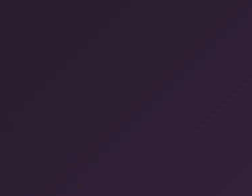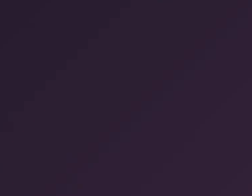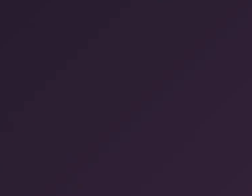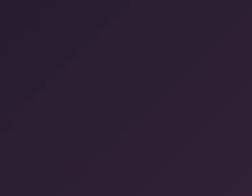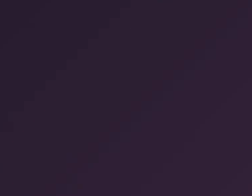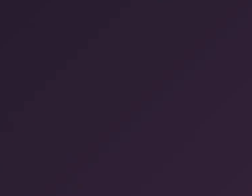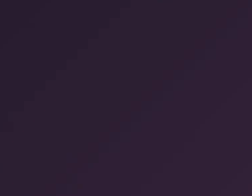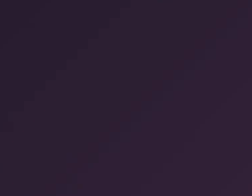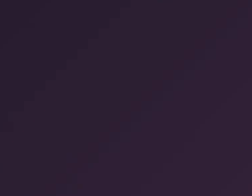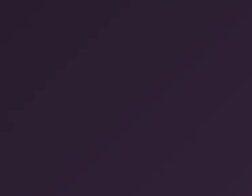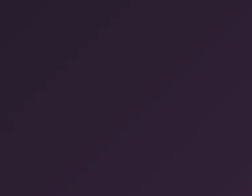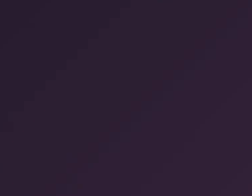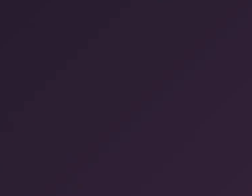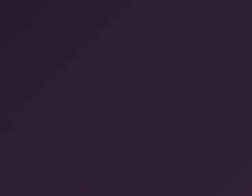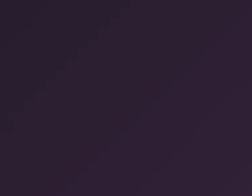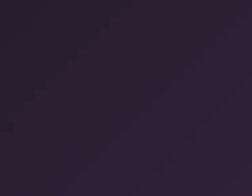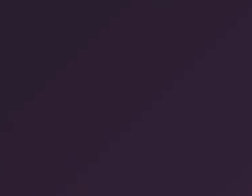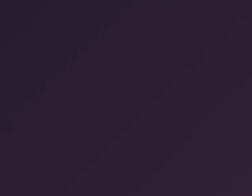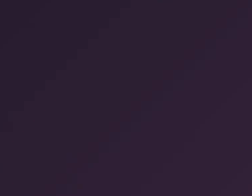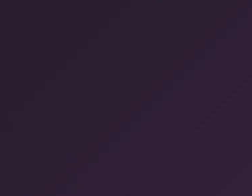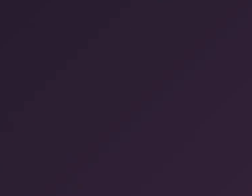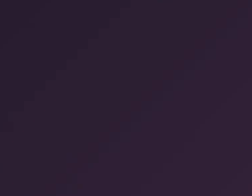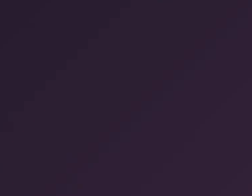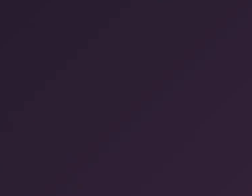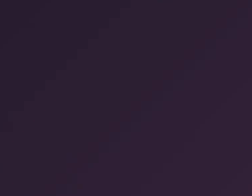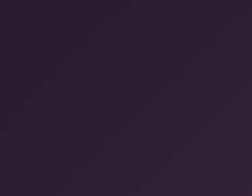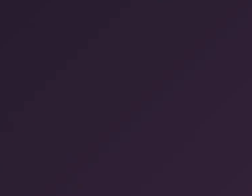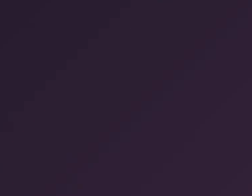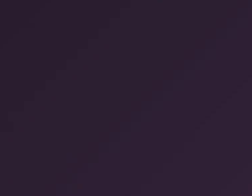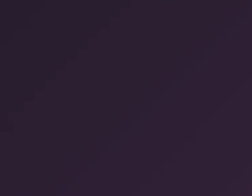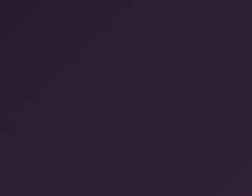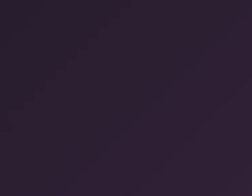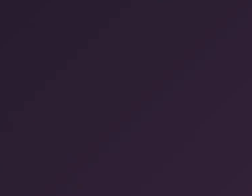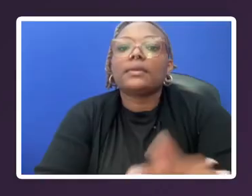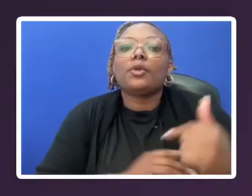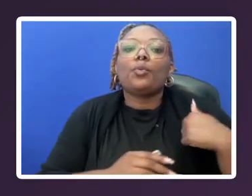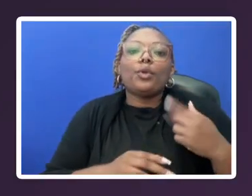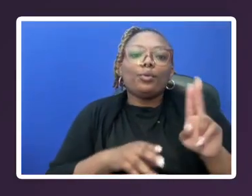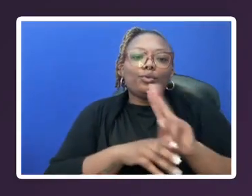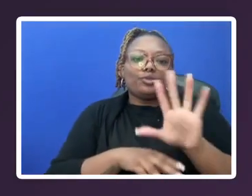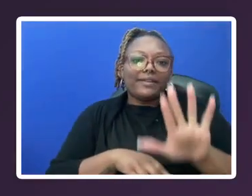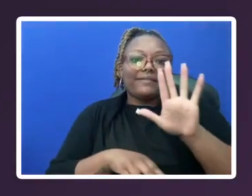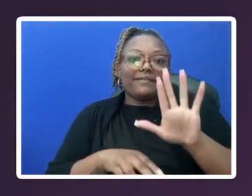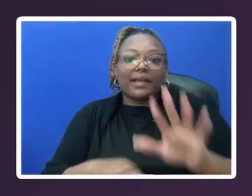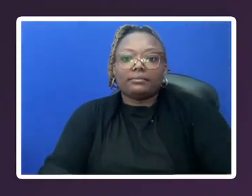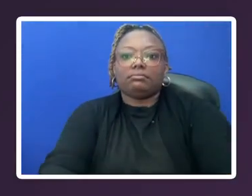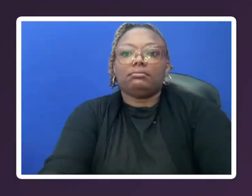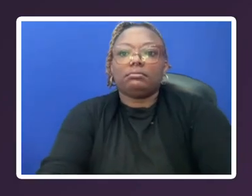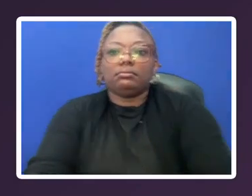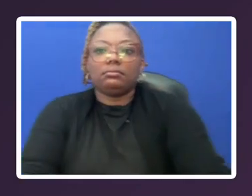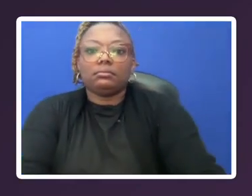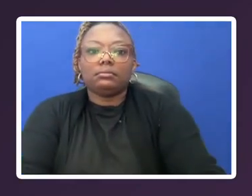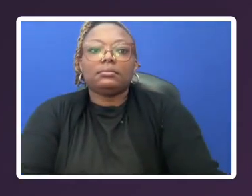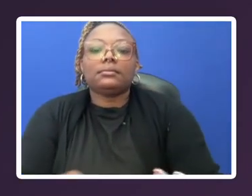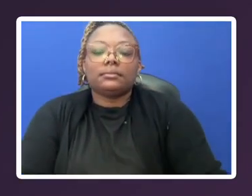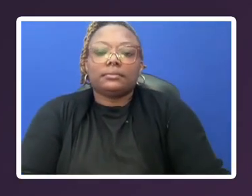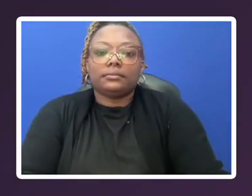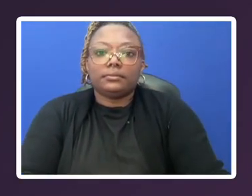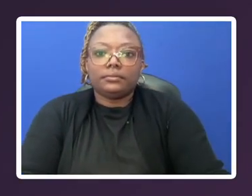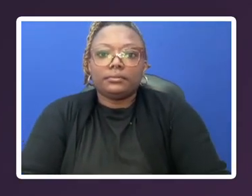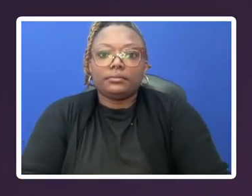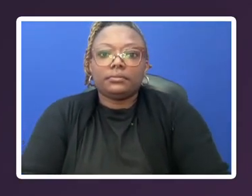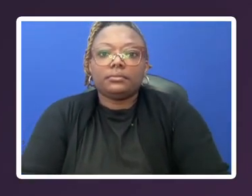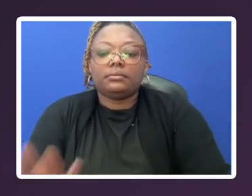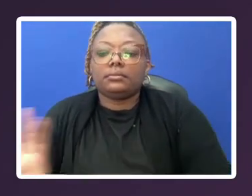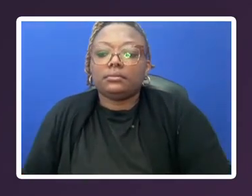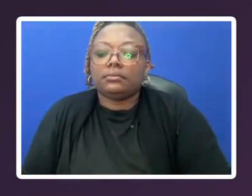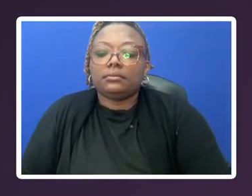the five lenses, to look at the same photo through different perspectives. Next slide, please.